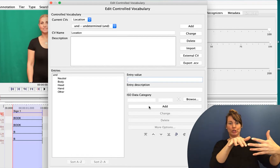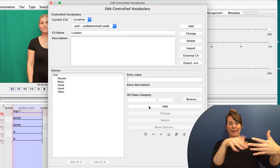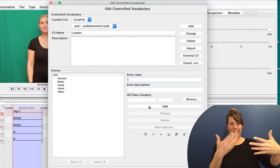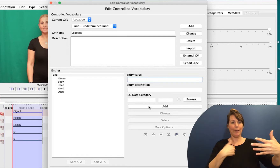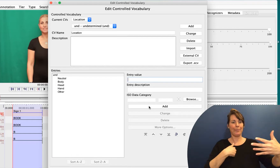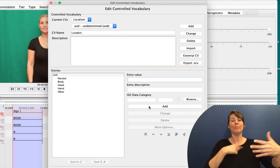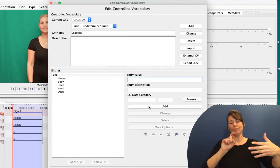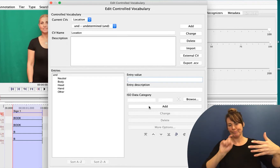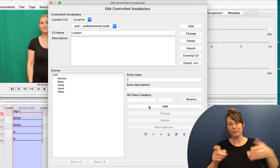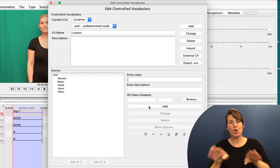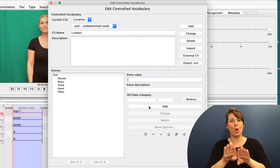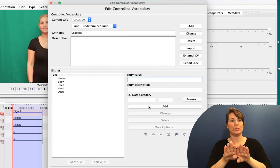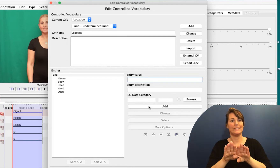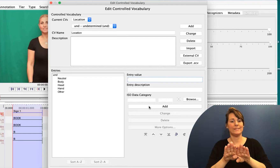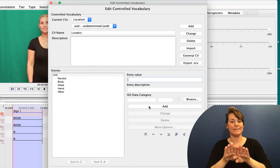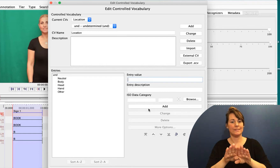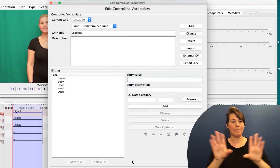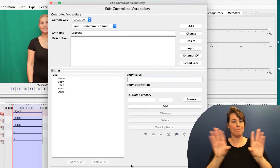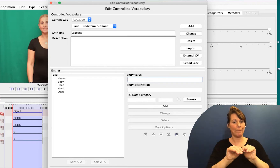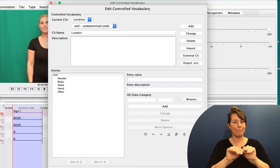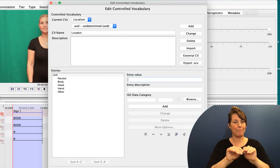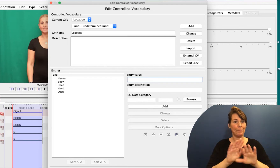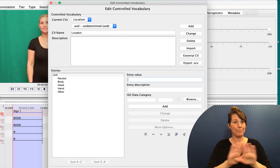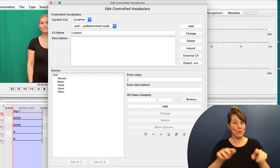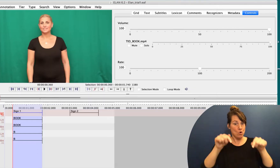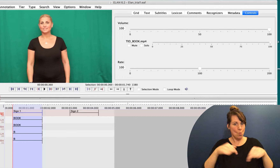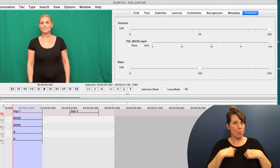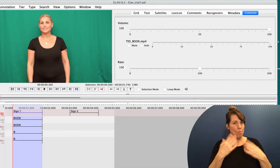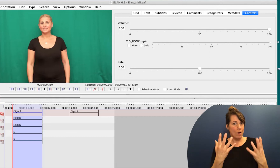for location that includes five values and I do "Close".